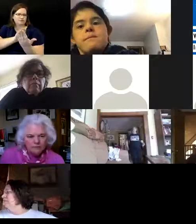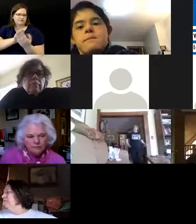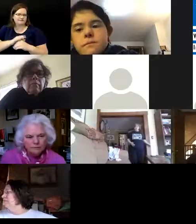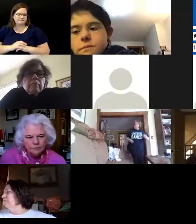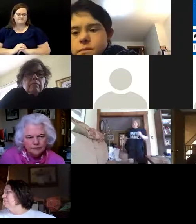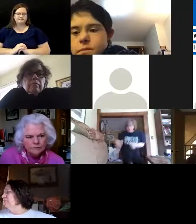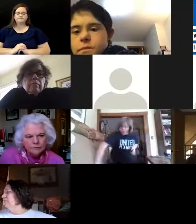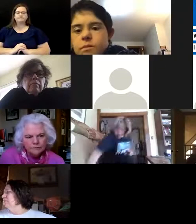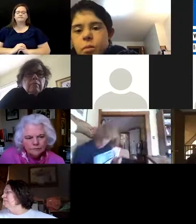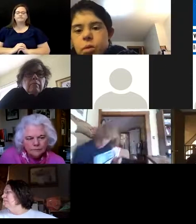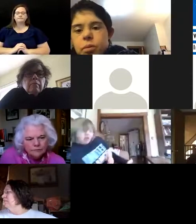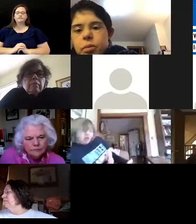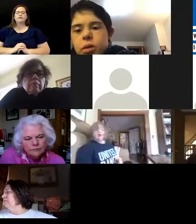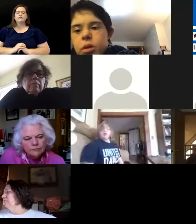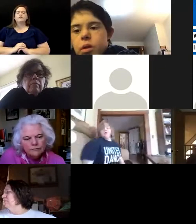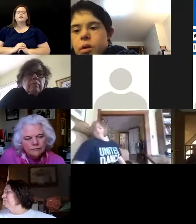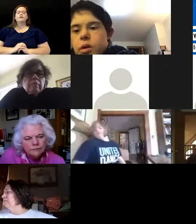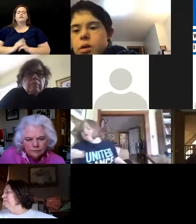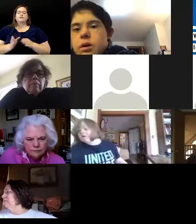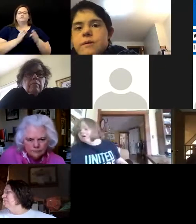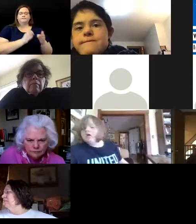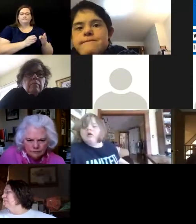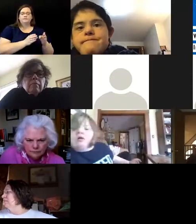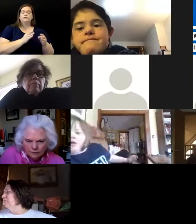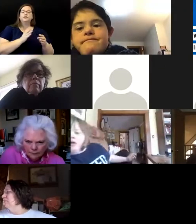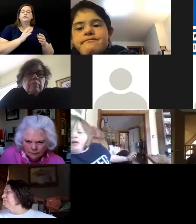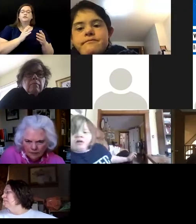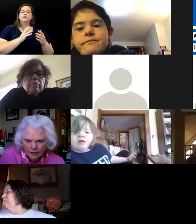There are four main parts to the Office